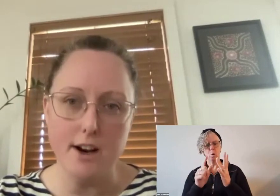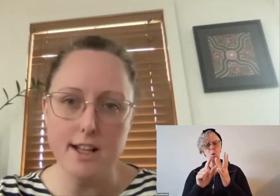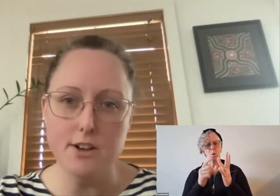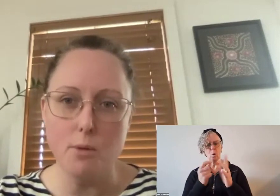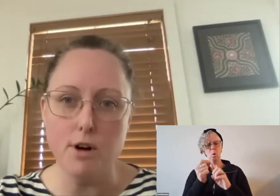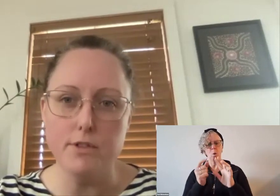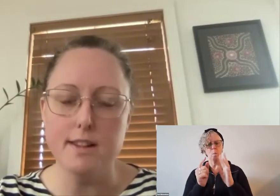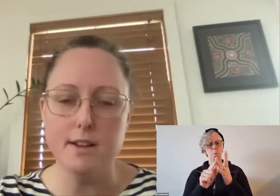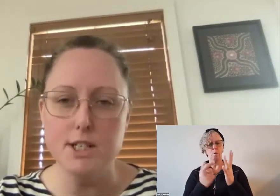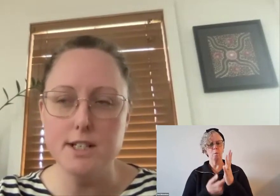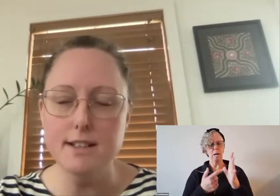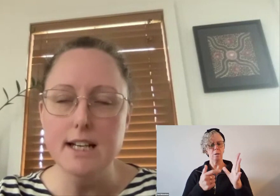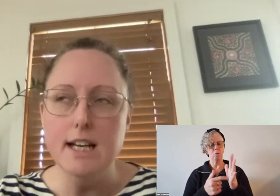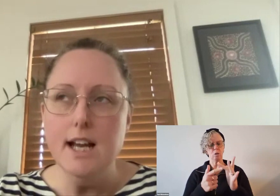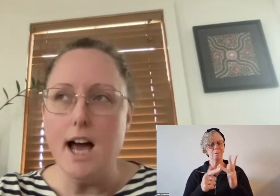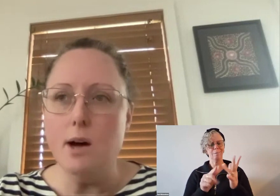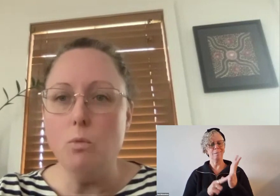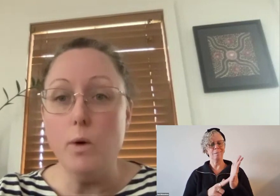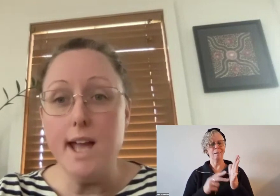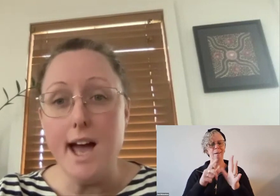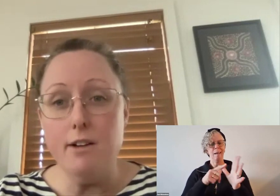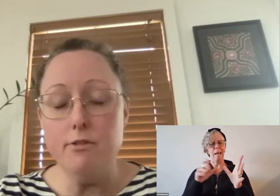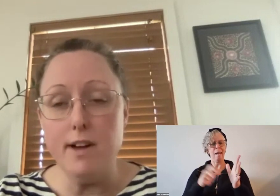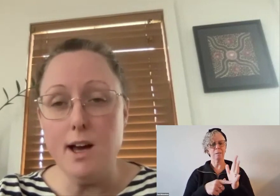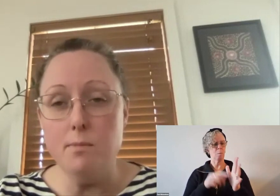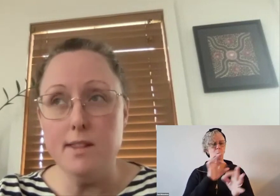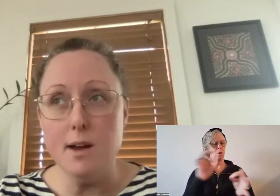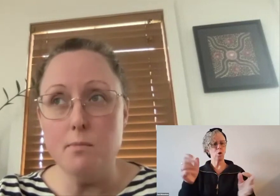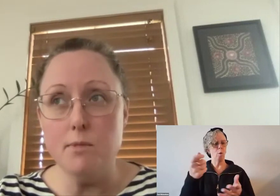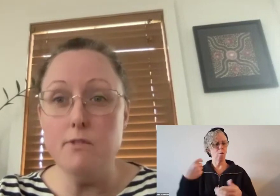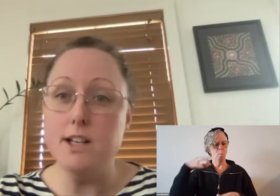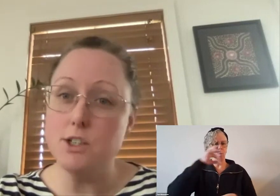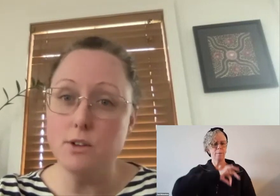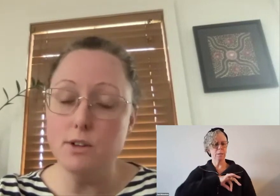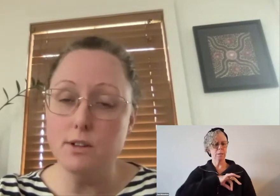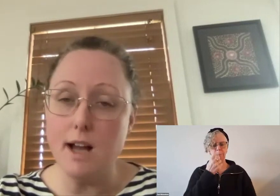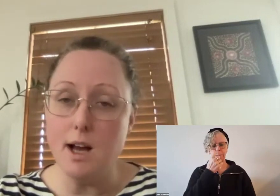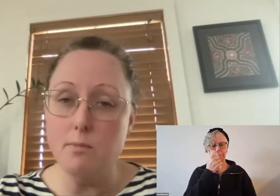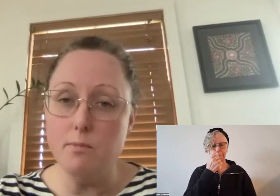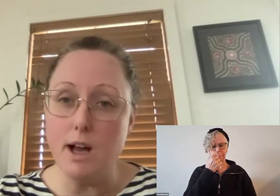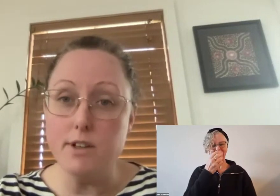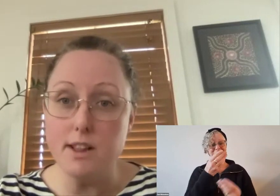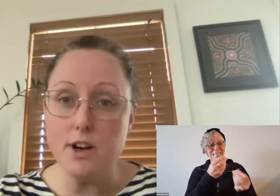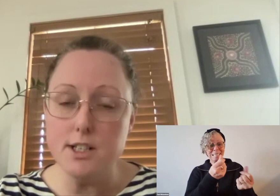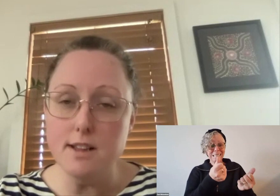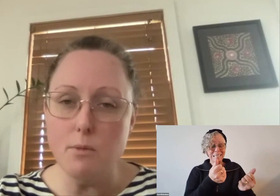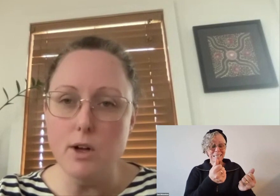Charities and Non-profits Commission. We have some conventional governance structures